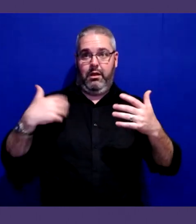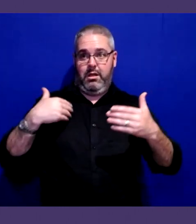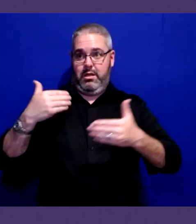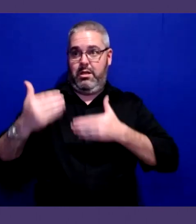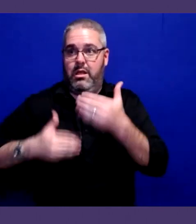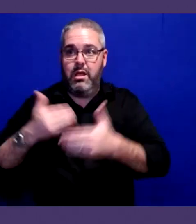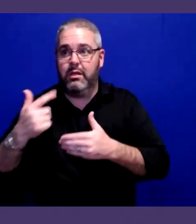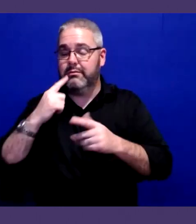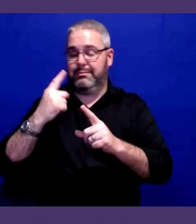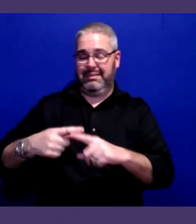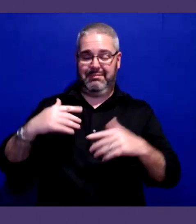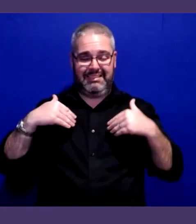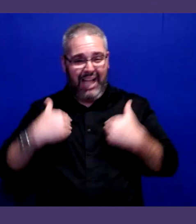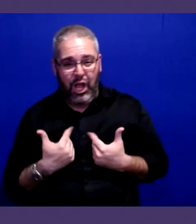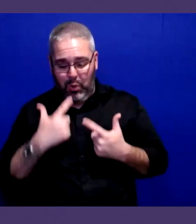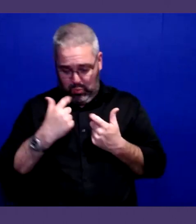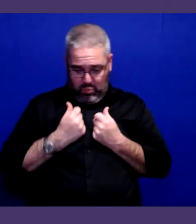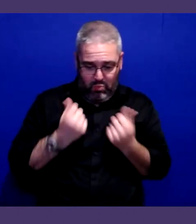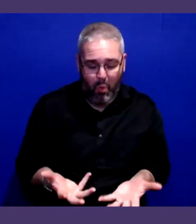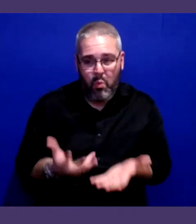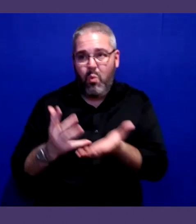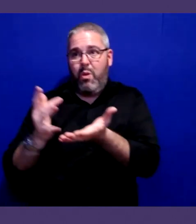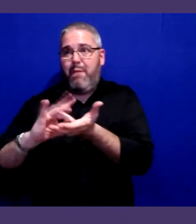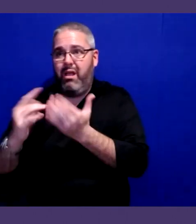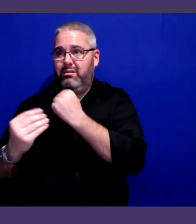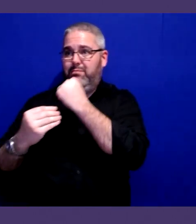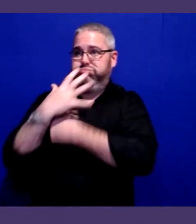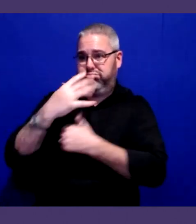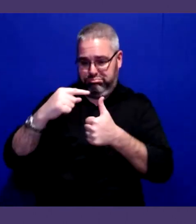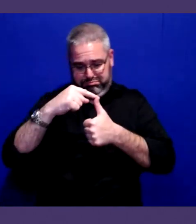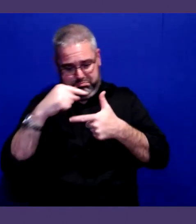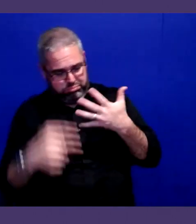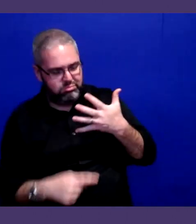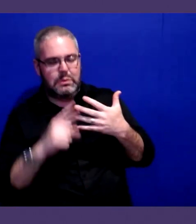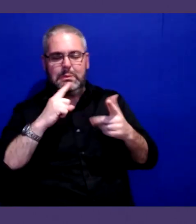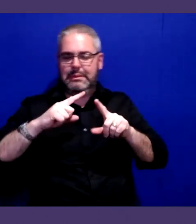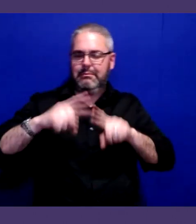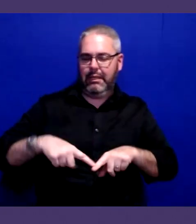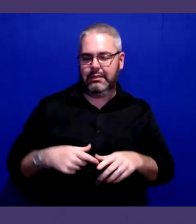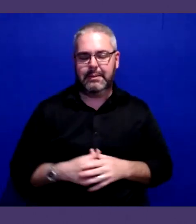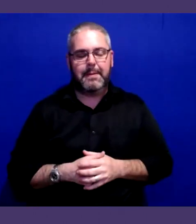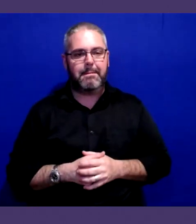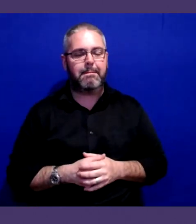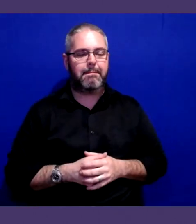medication, and other factors. Usually I can get things readable.